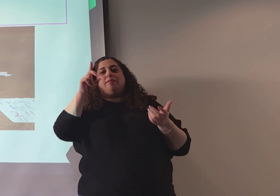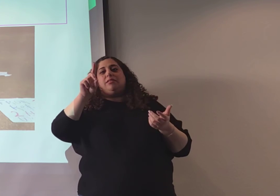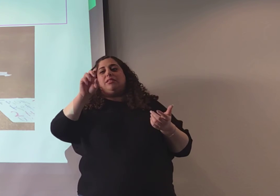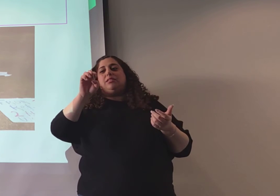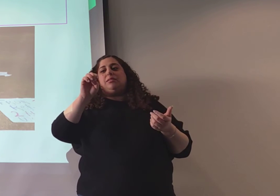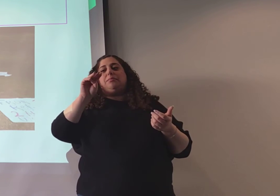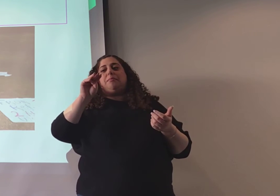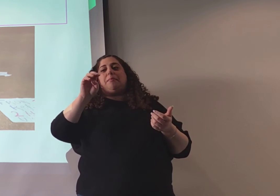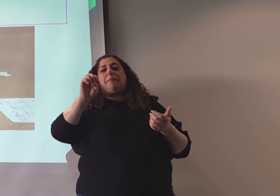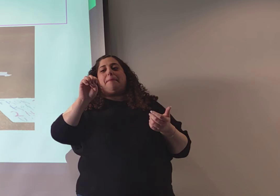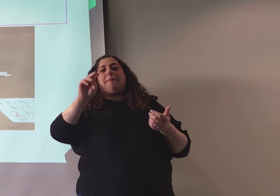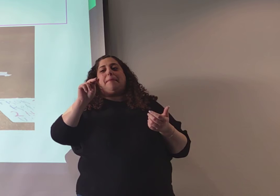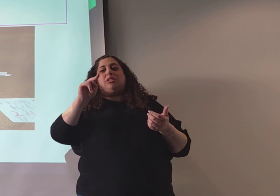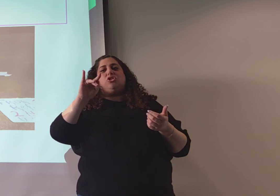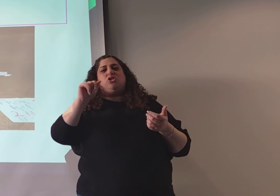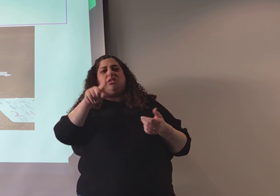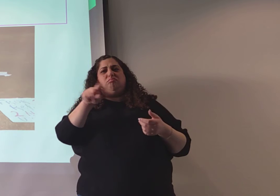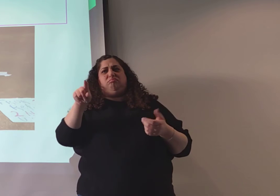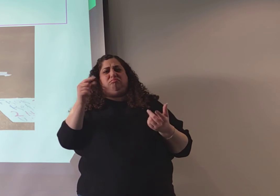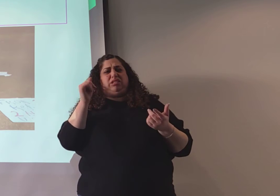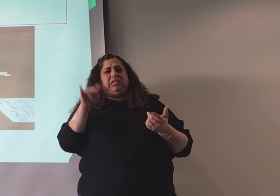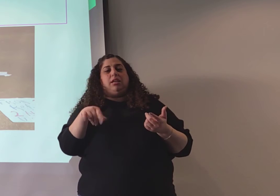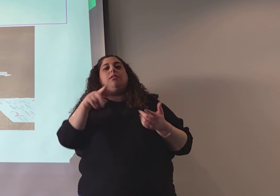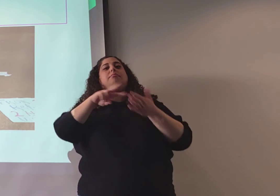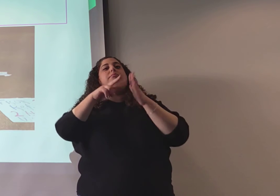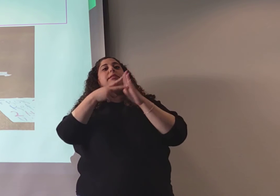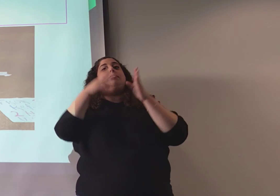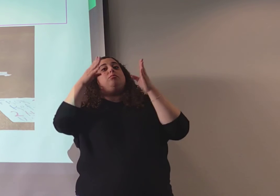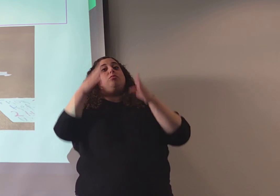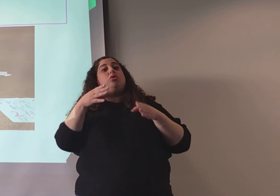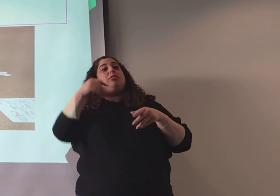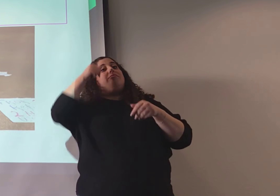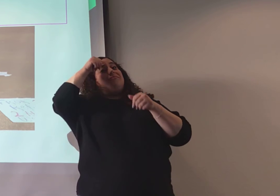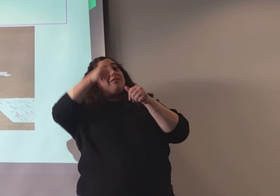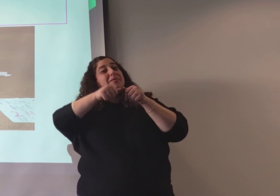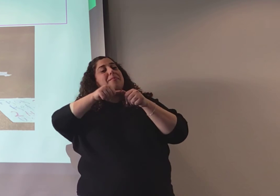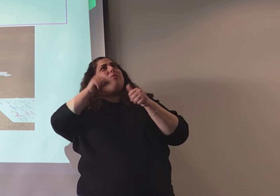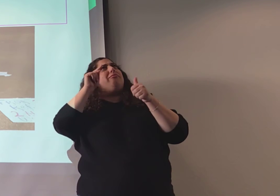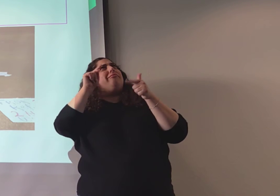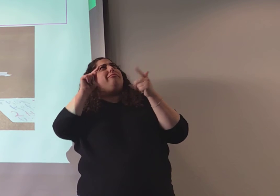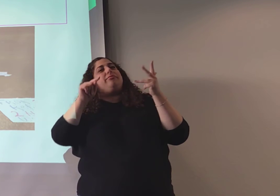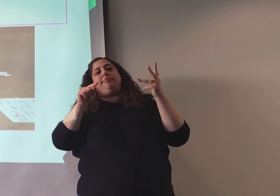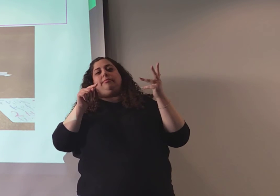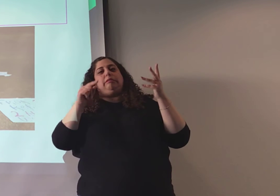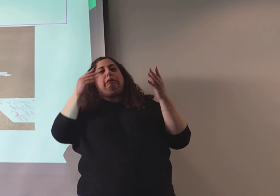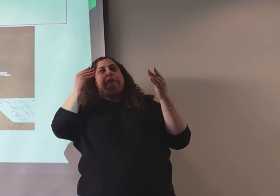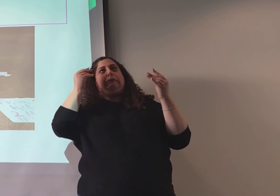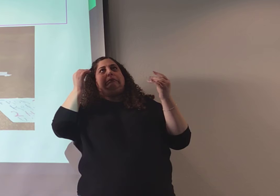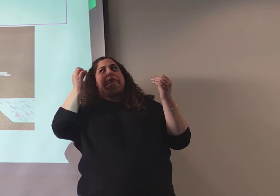Do you know about temporary housing? Okay.